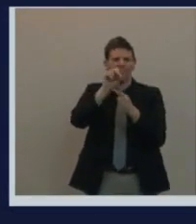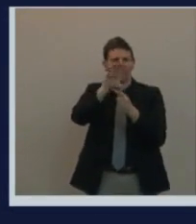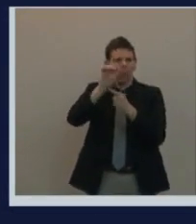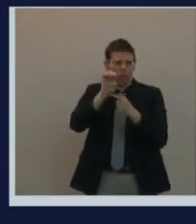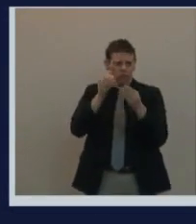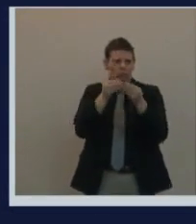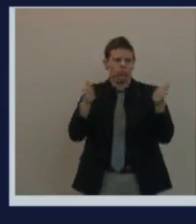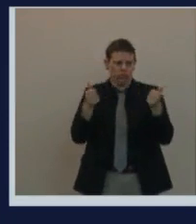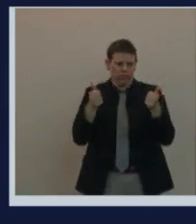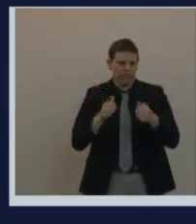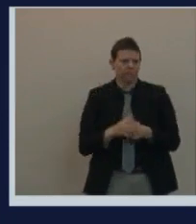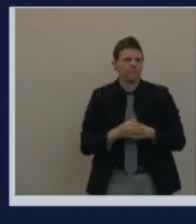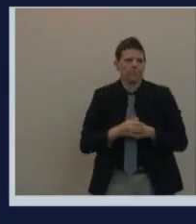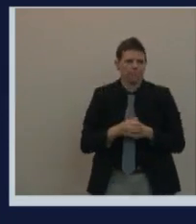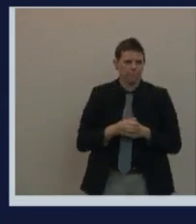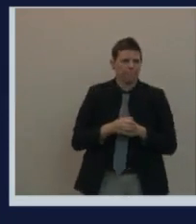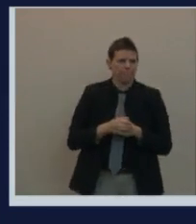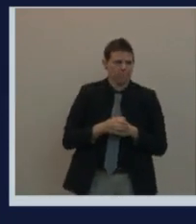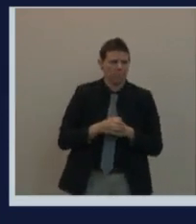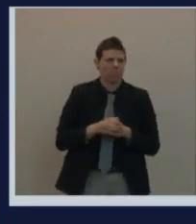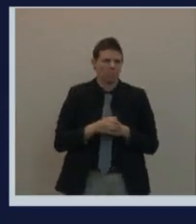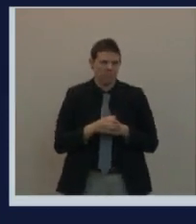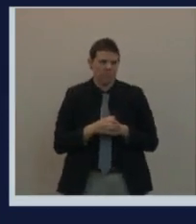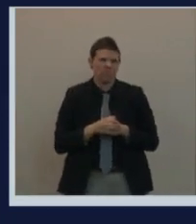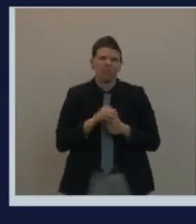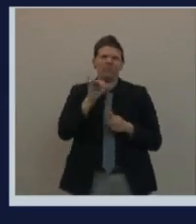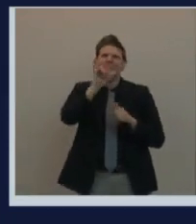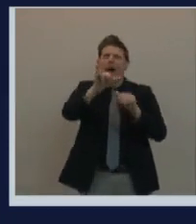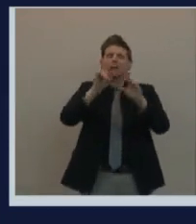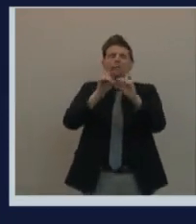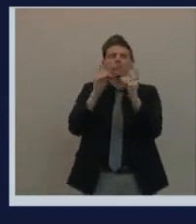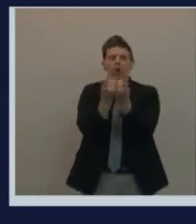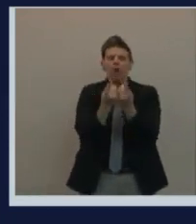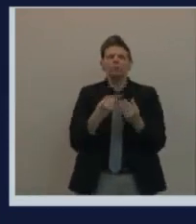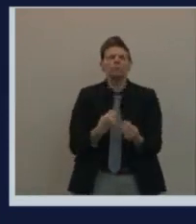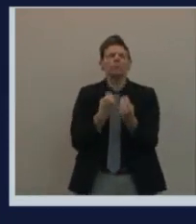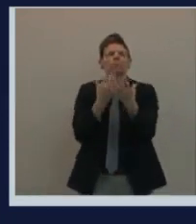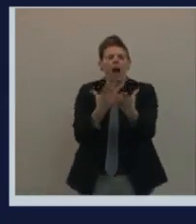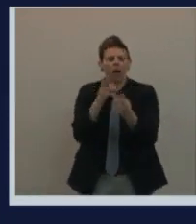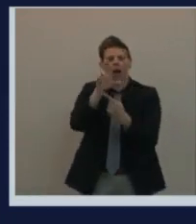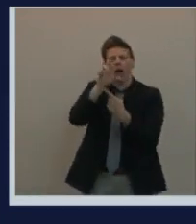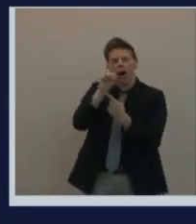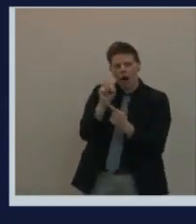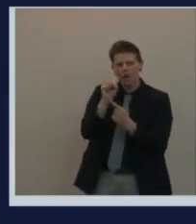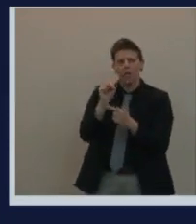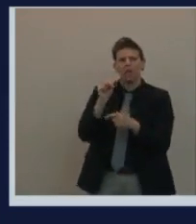. THERE WE GO. WORKFORCE SOLUTIONS.